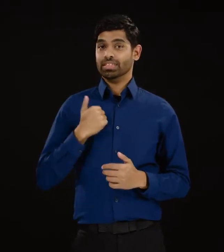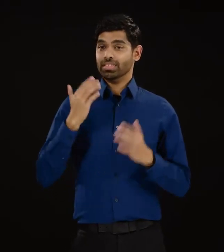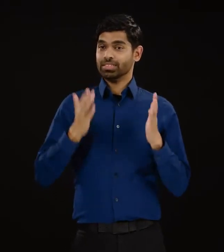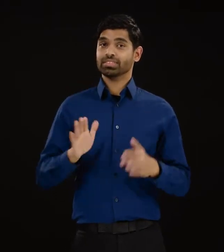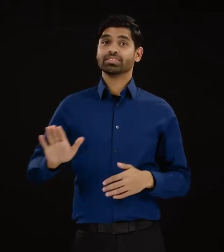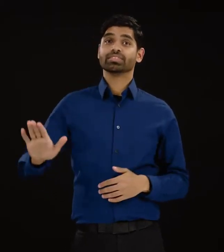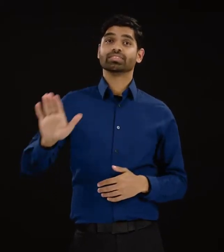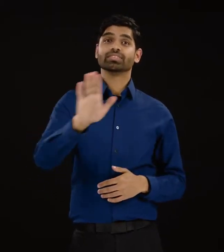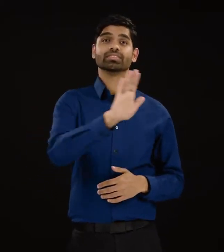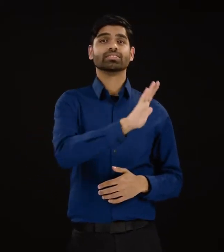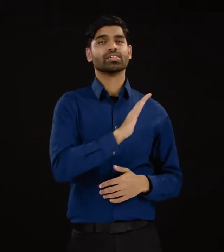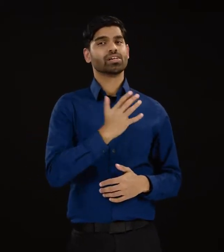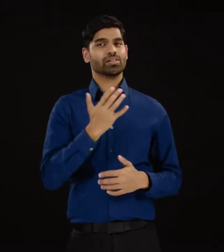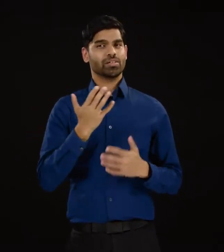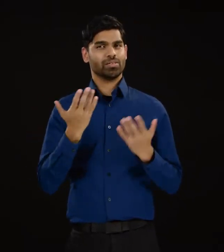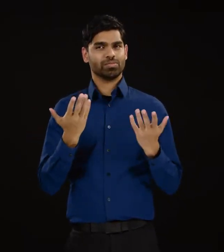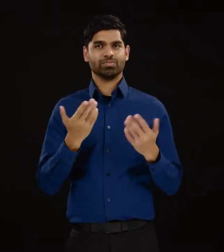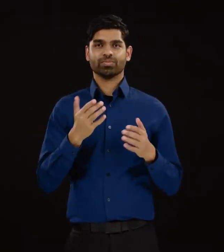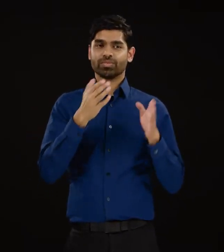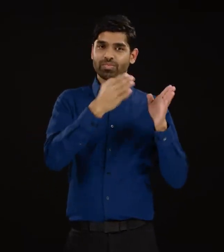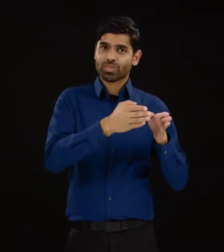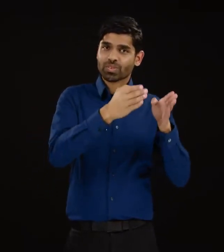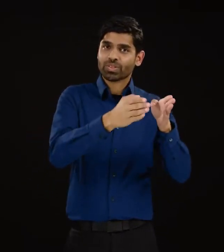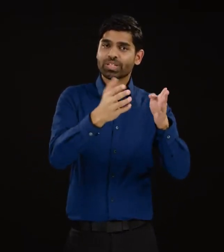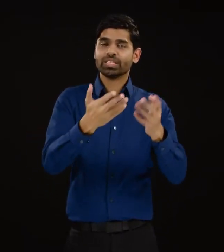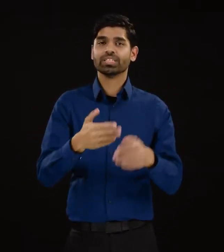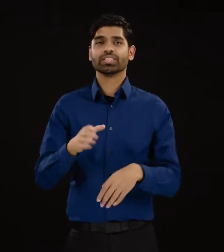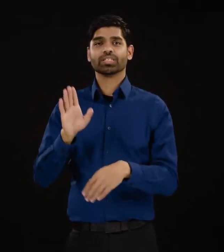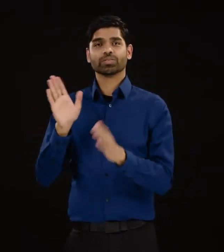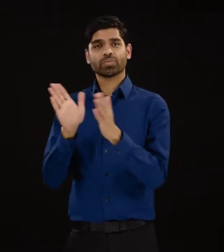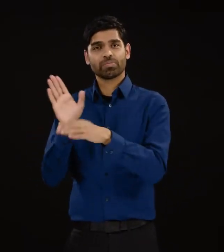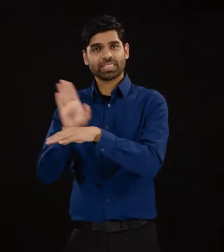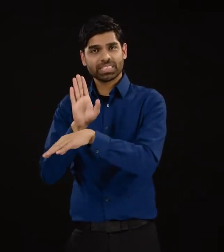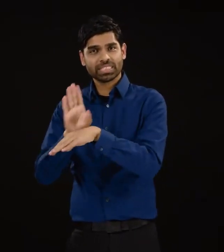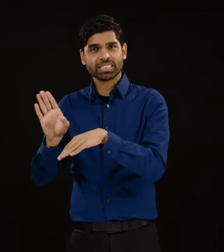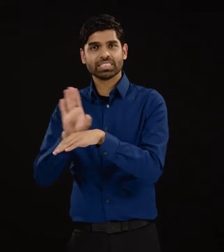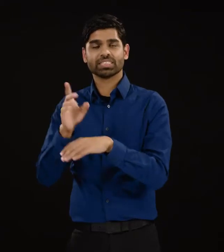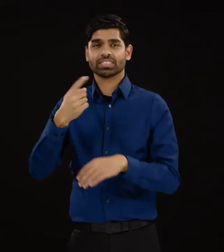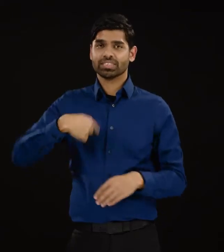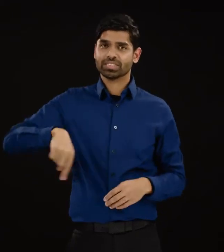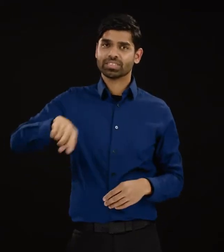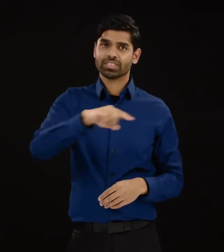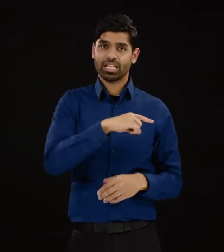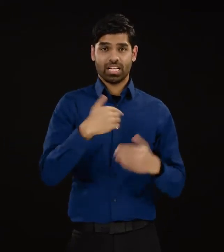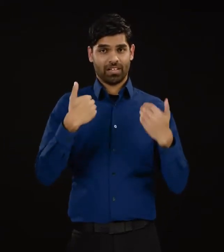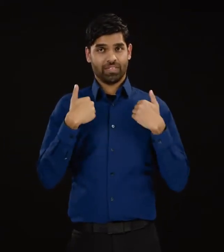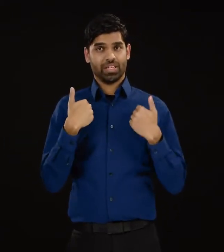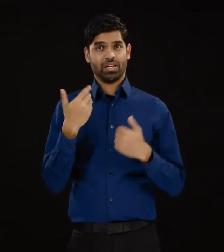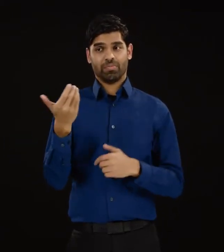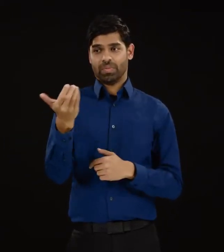Canadians with an individual consumer or small business mobile plan are protected by the Wireless Code